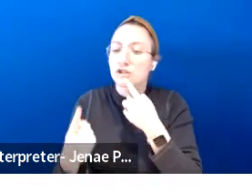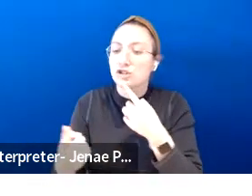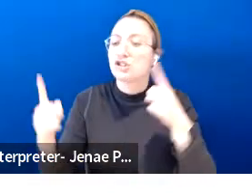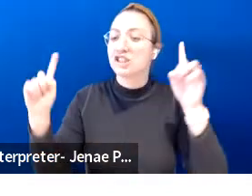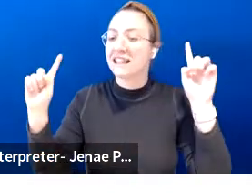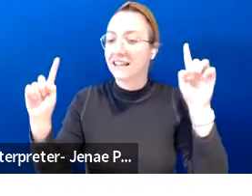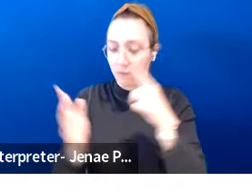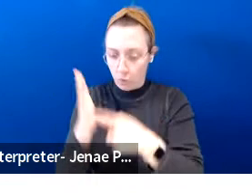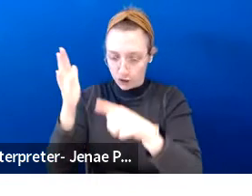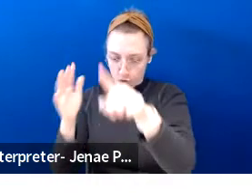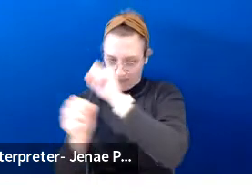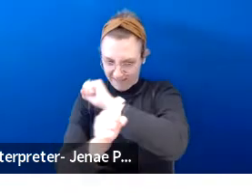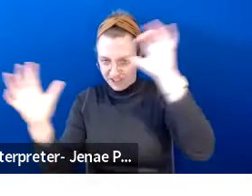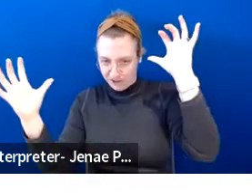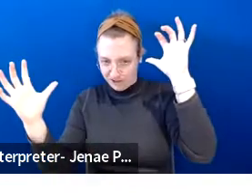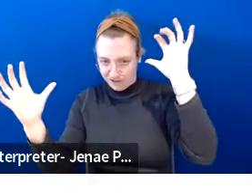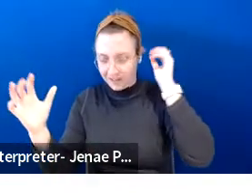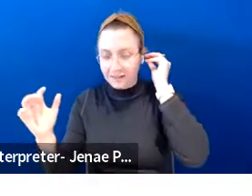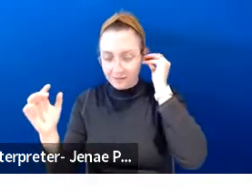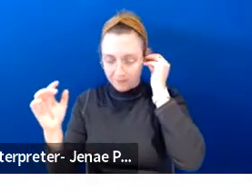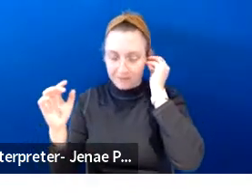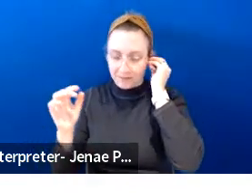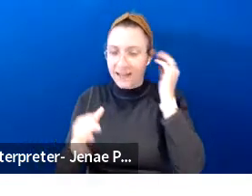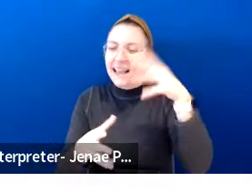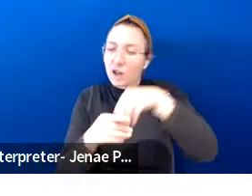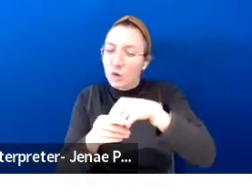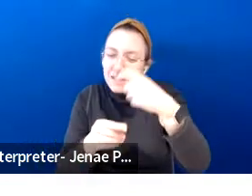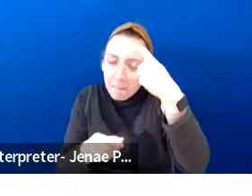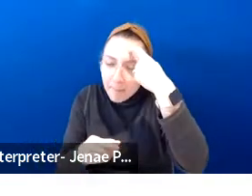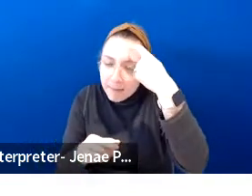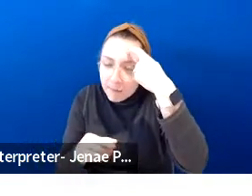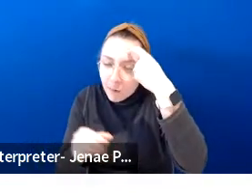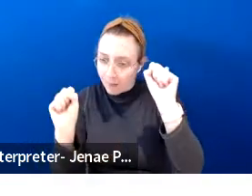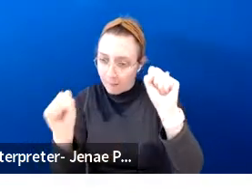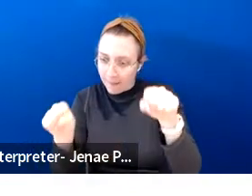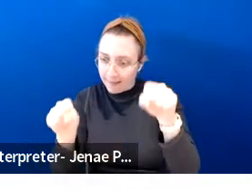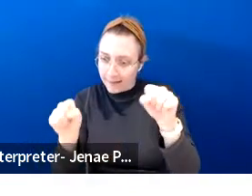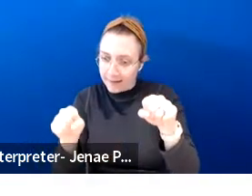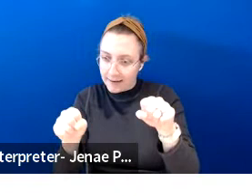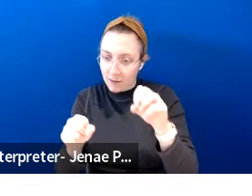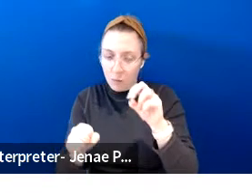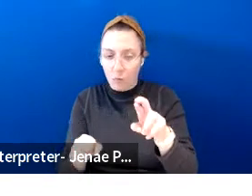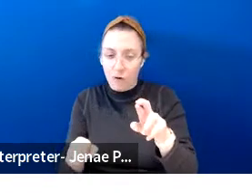and includes the mental capacity or the willpower, if you will, to you